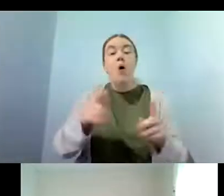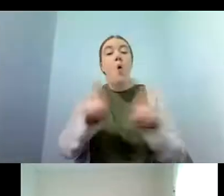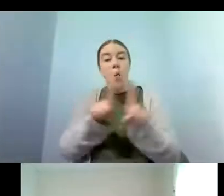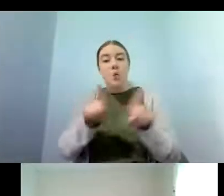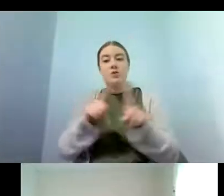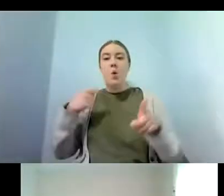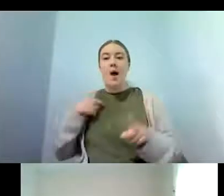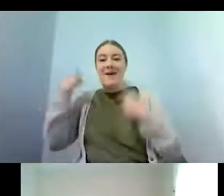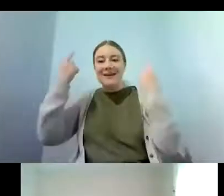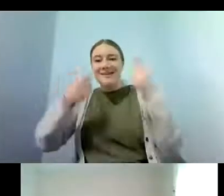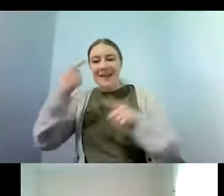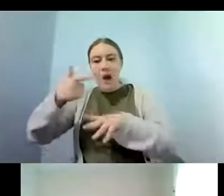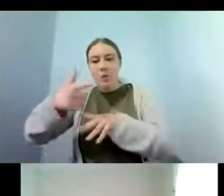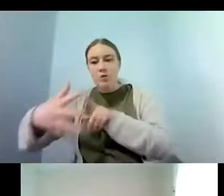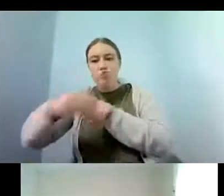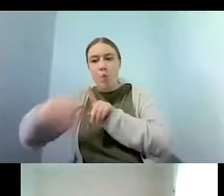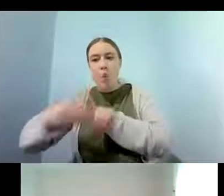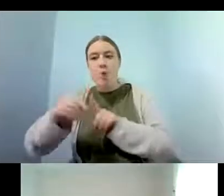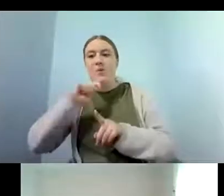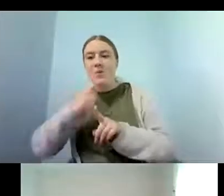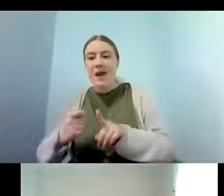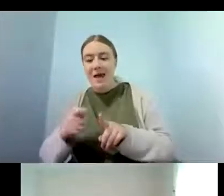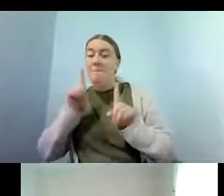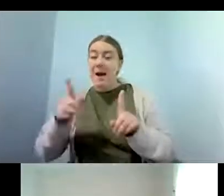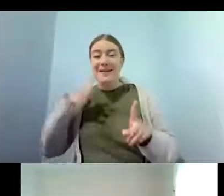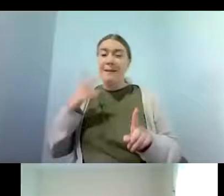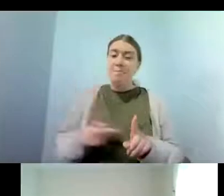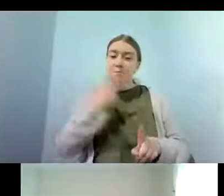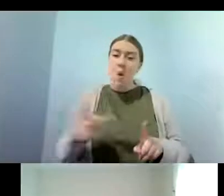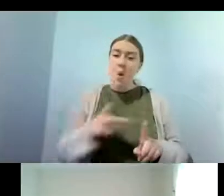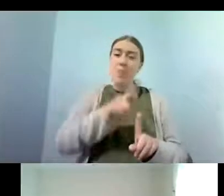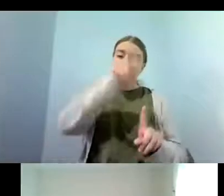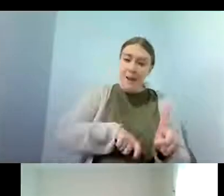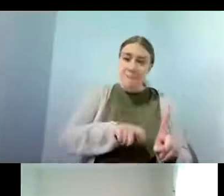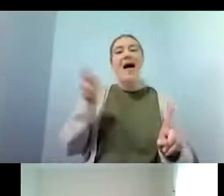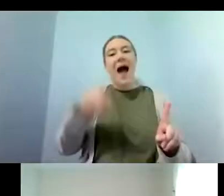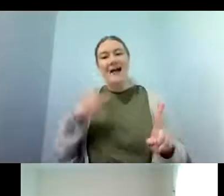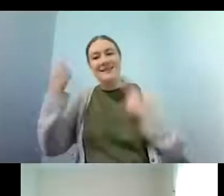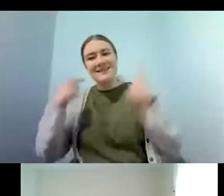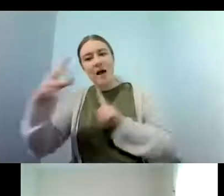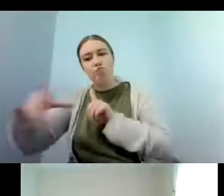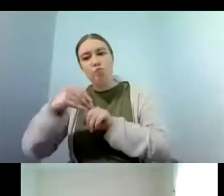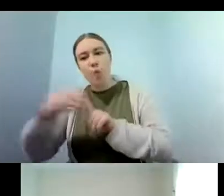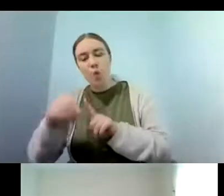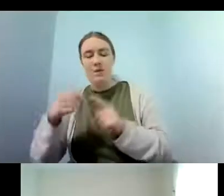and but again it takes a combination of both both methods for us to get an accurate record